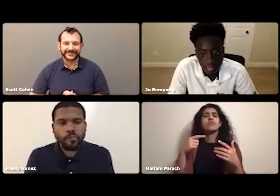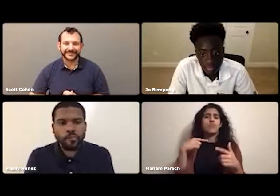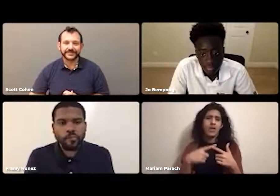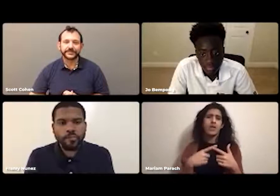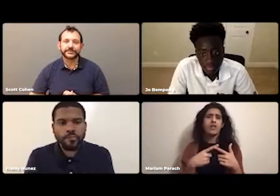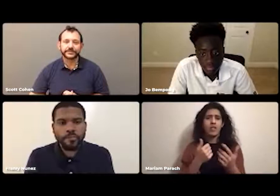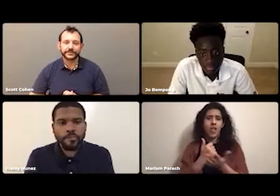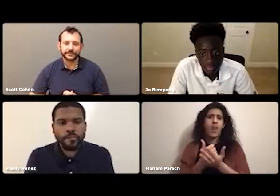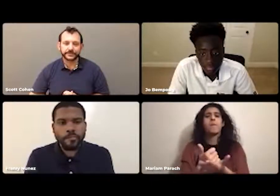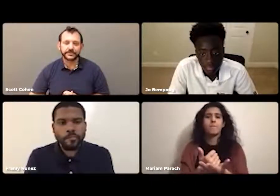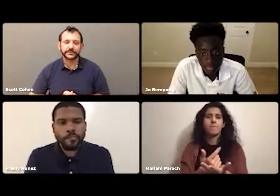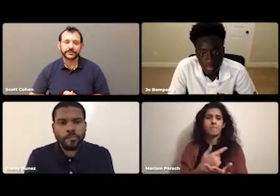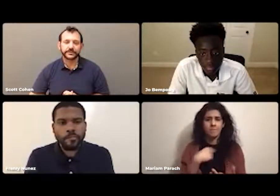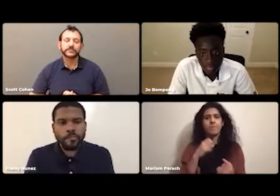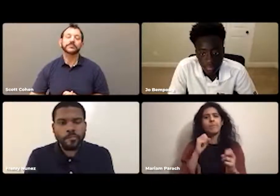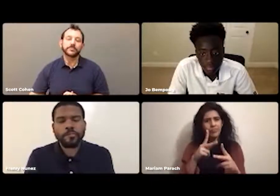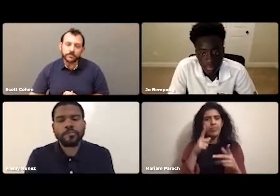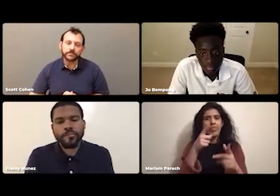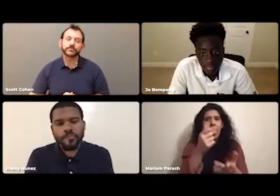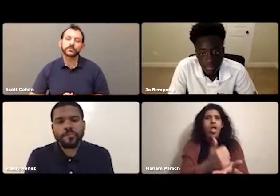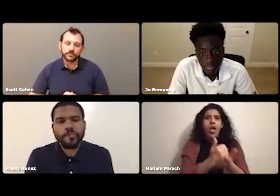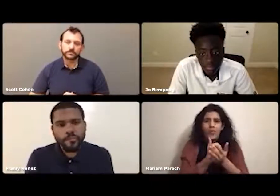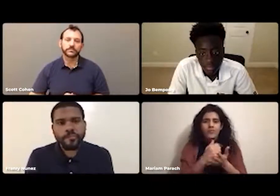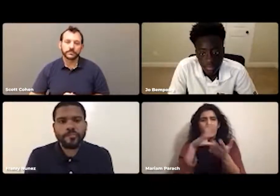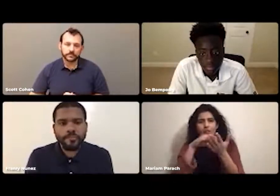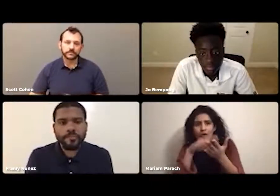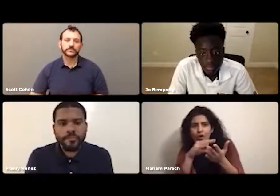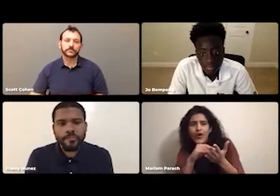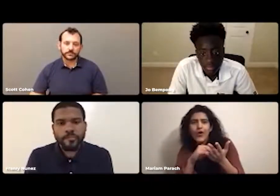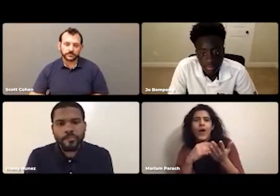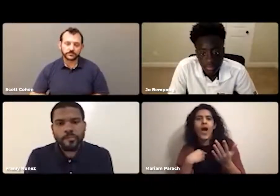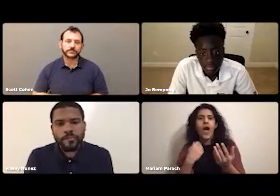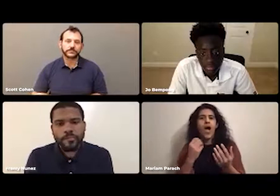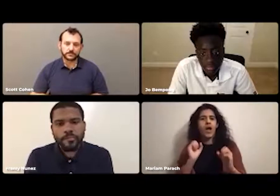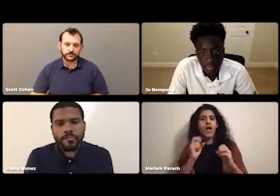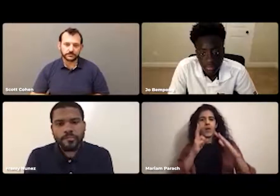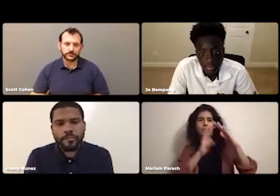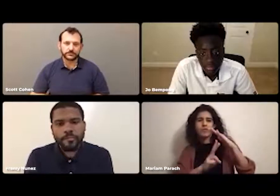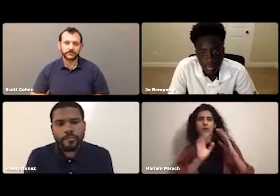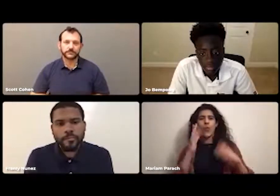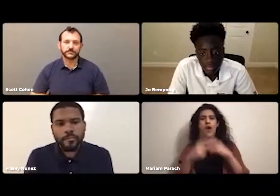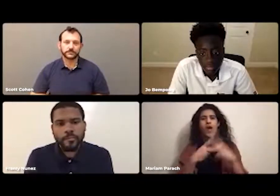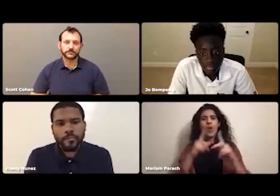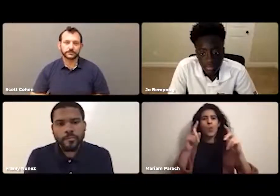I always stayed after and got extra help from school.